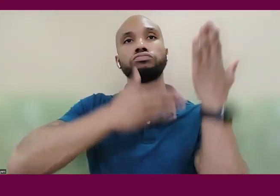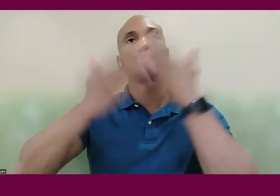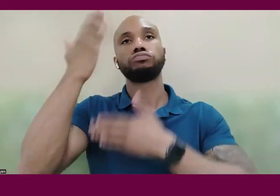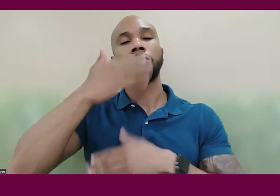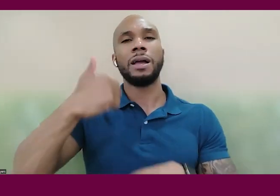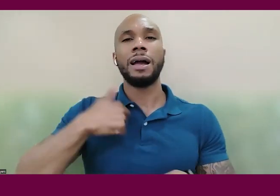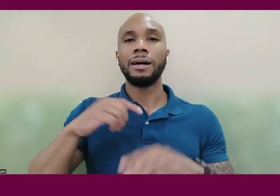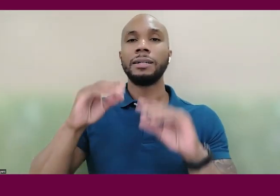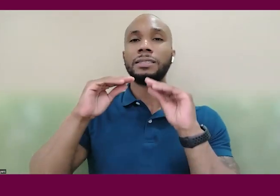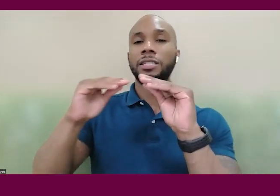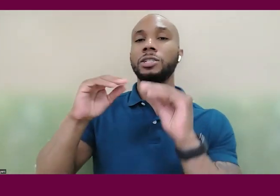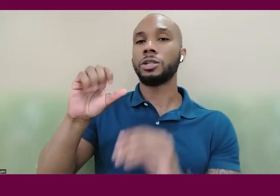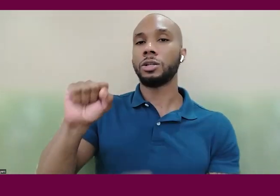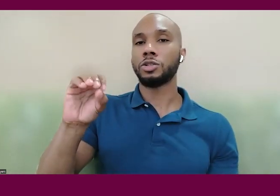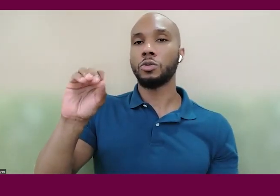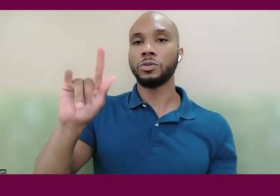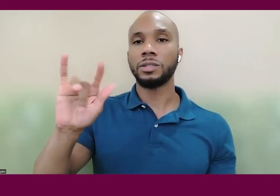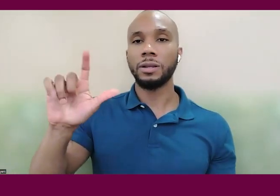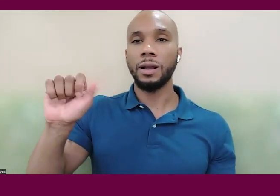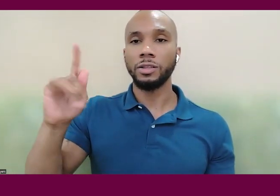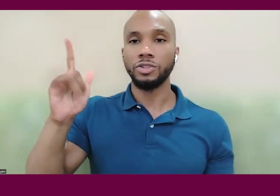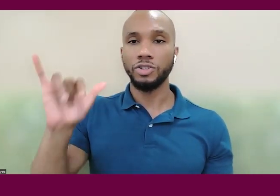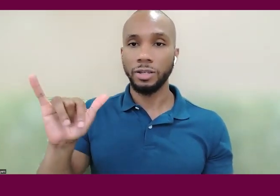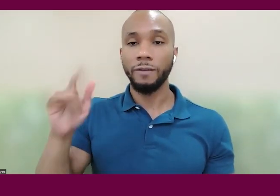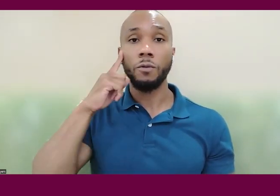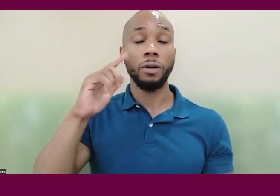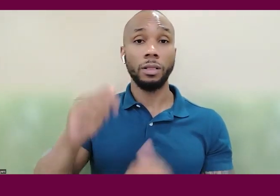I've taught sociology for a very long time.